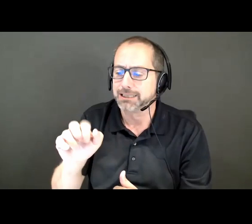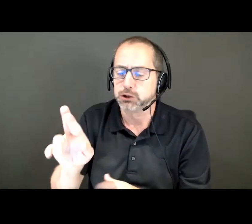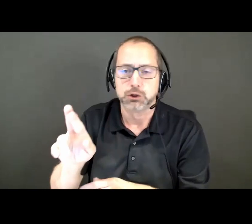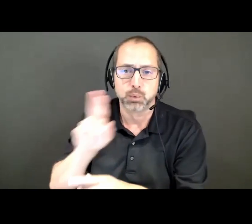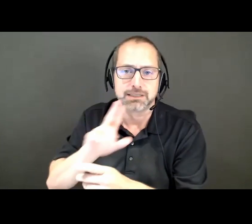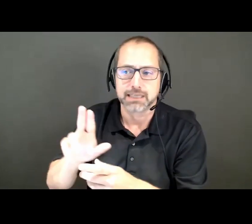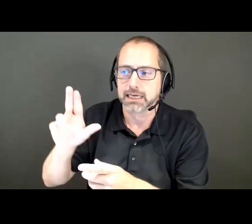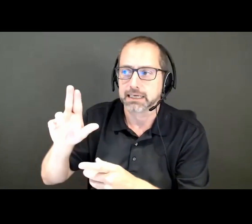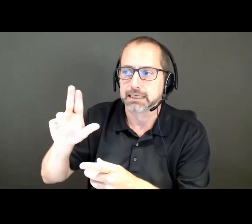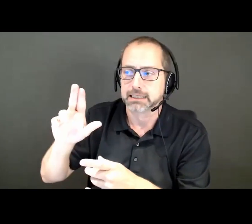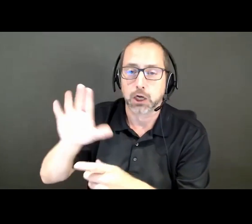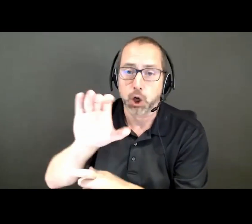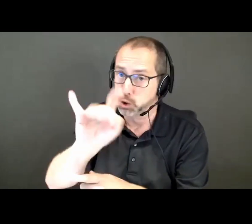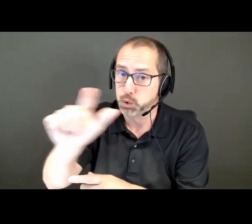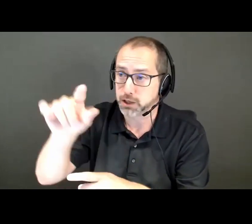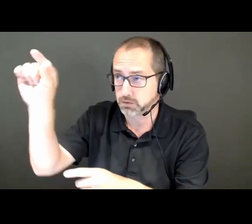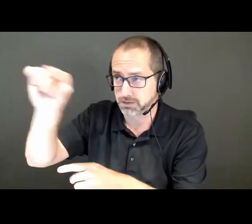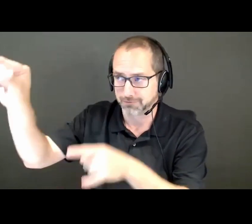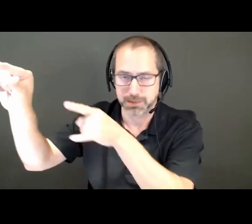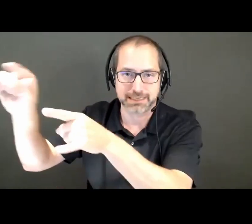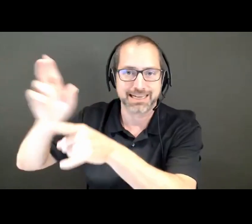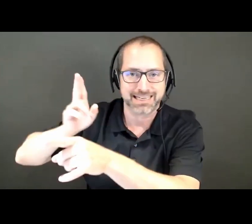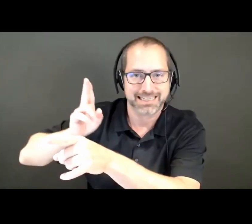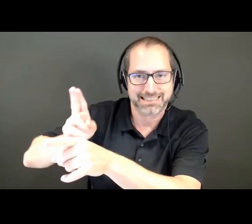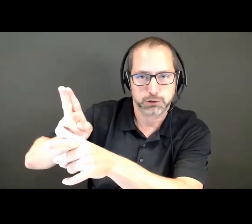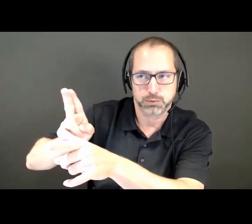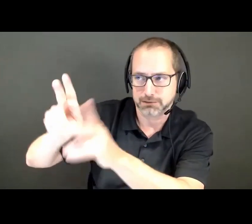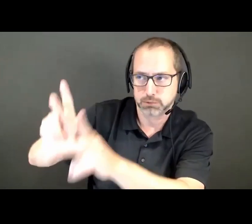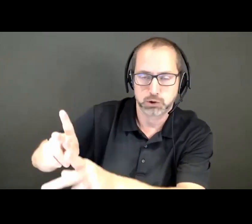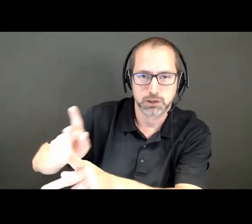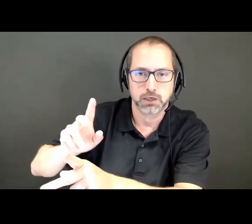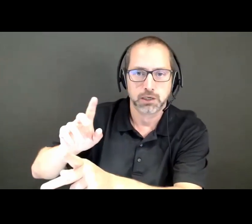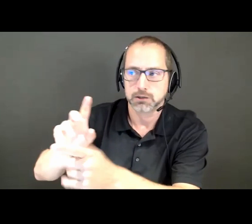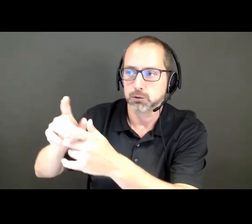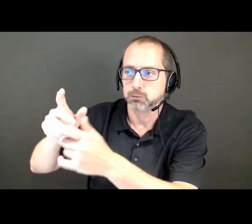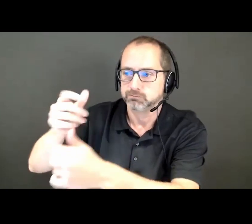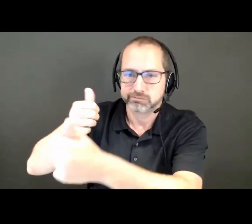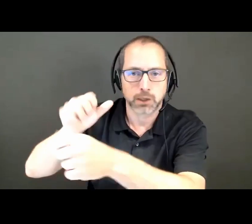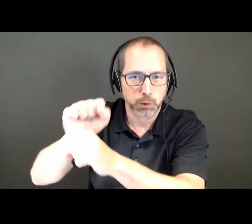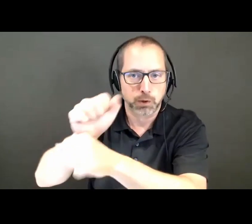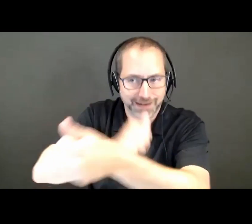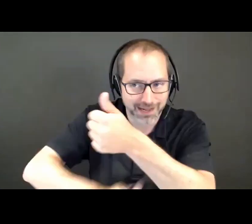government anthropologist as I mentioned, sent to the colonial – to the Gold Coast to document